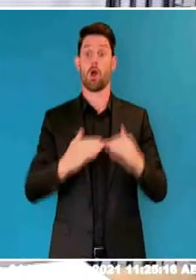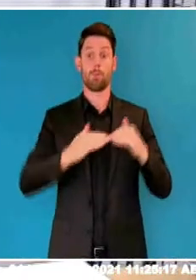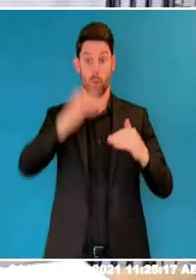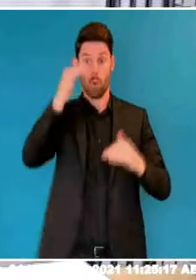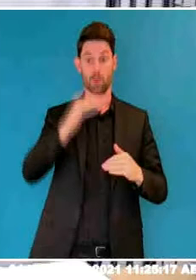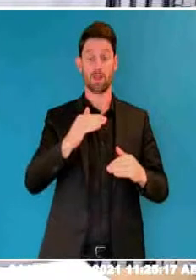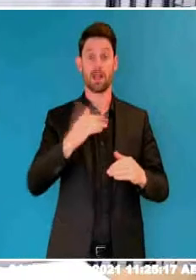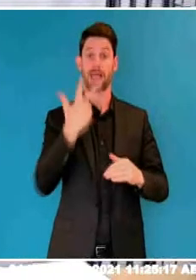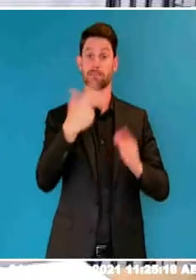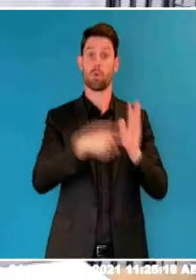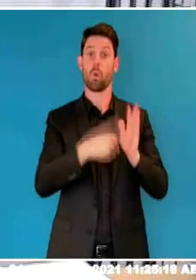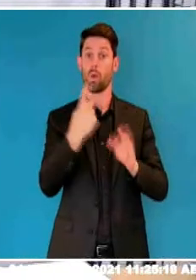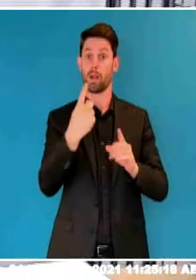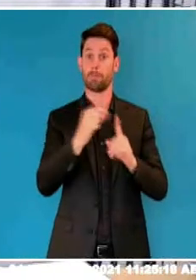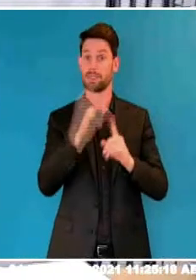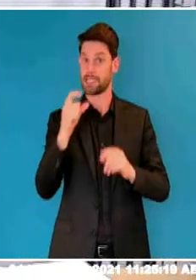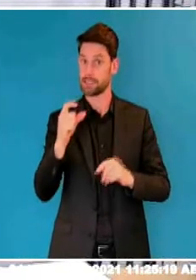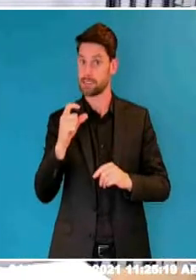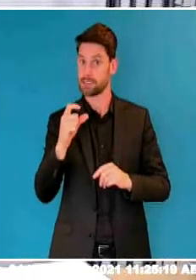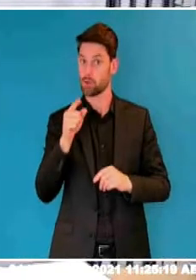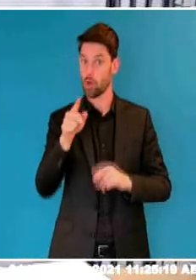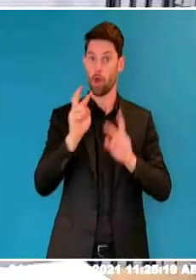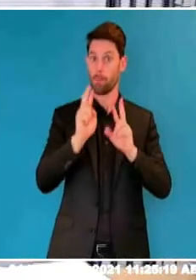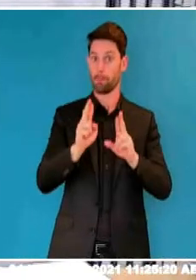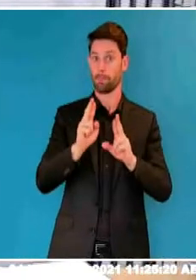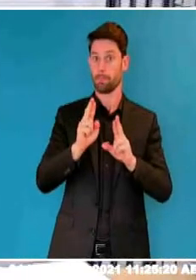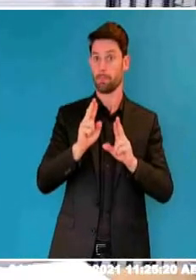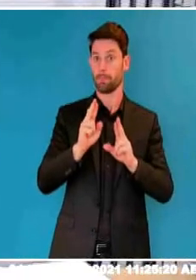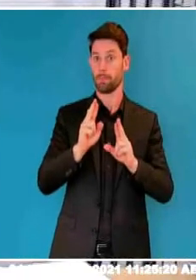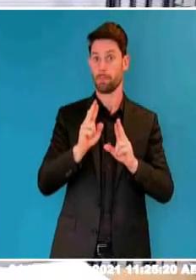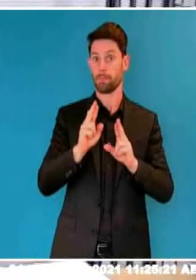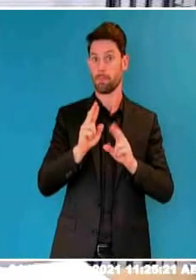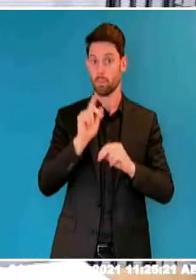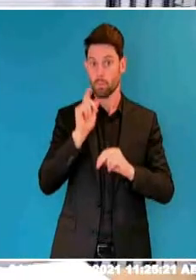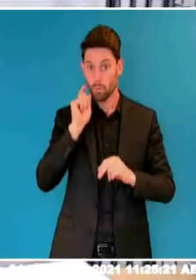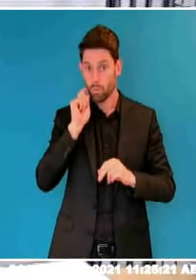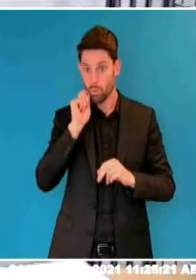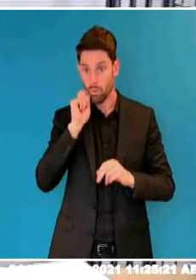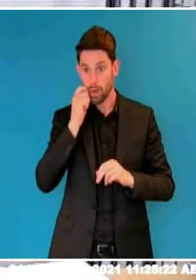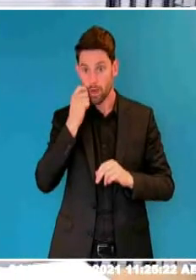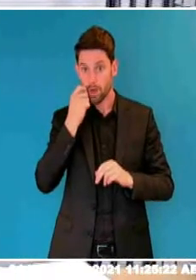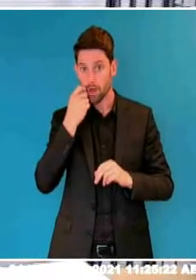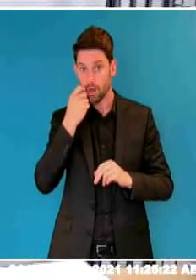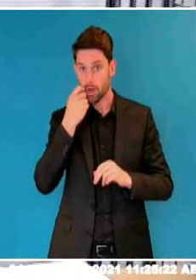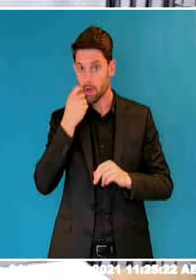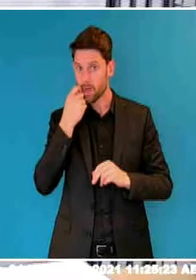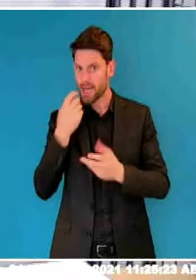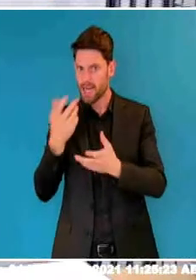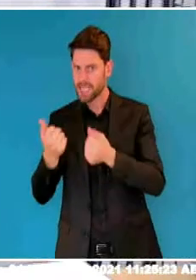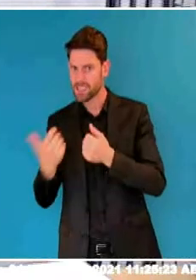will be able to boost that percentage by getting some further information from